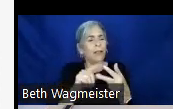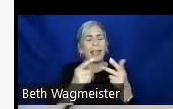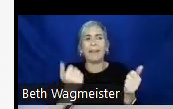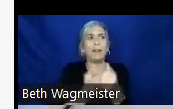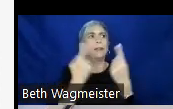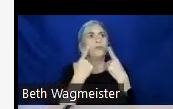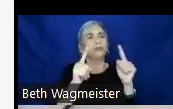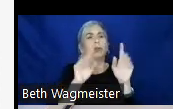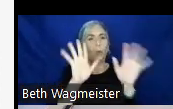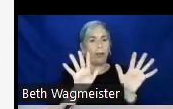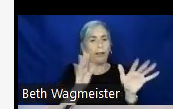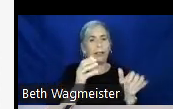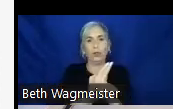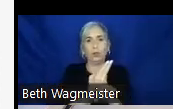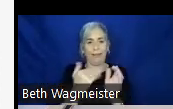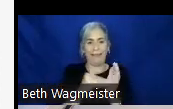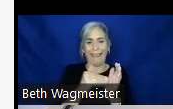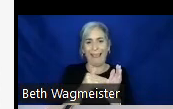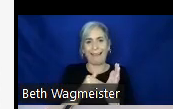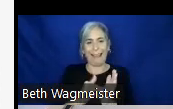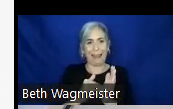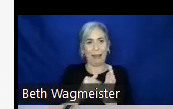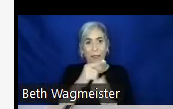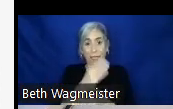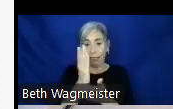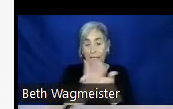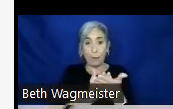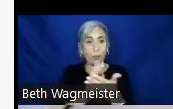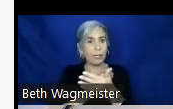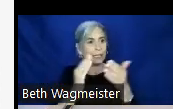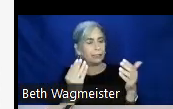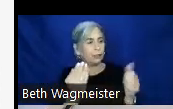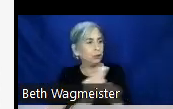These are the kinds of components where you can introduce inaccessibility if you don't